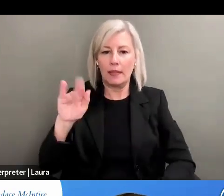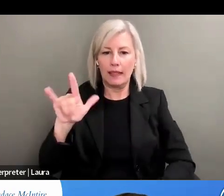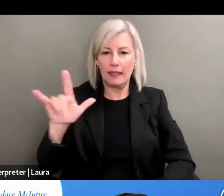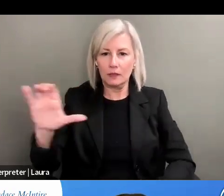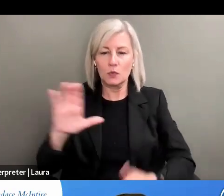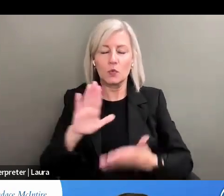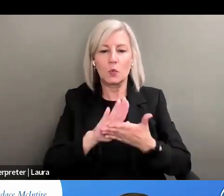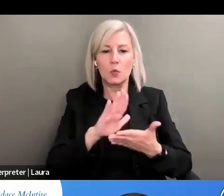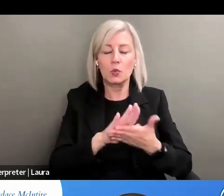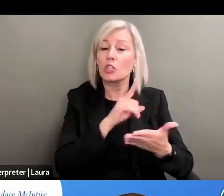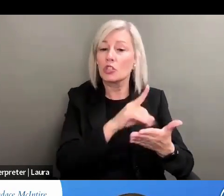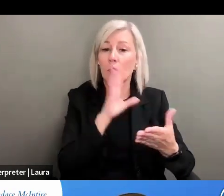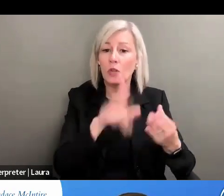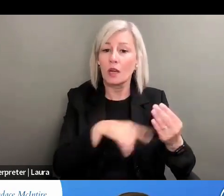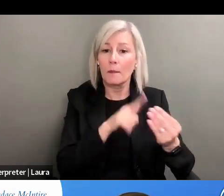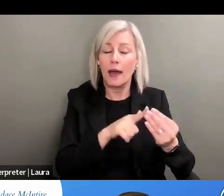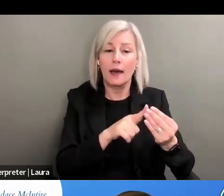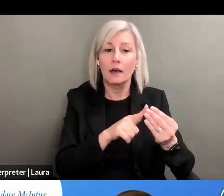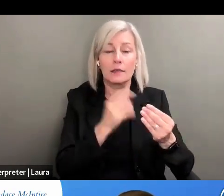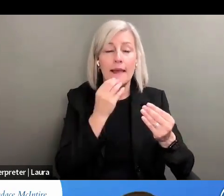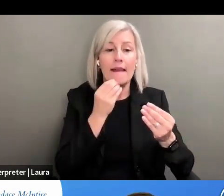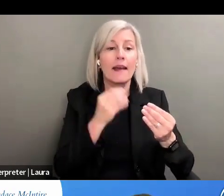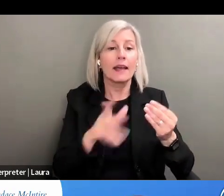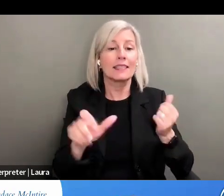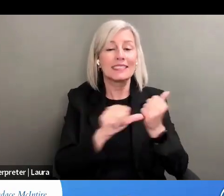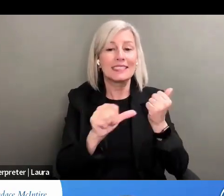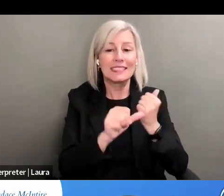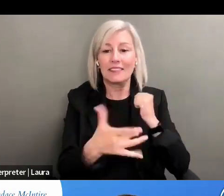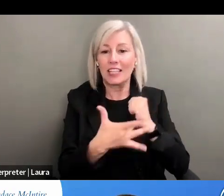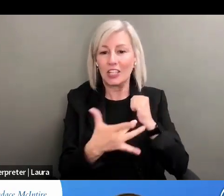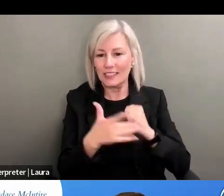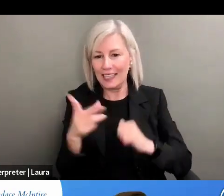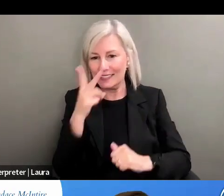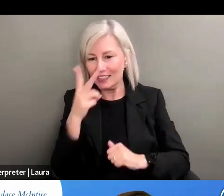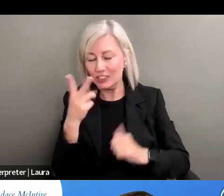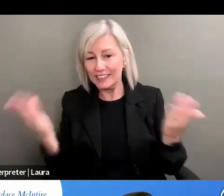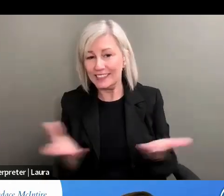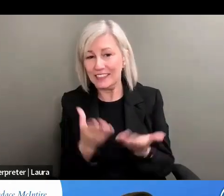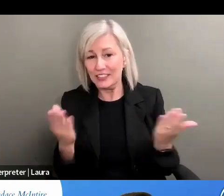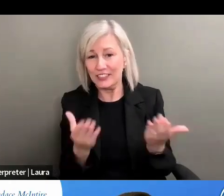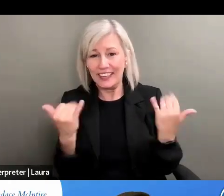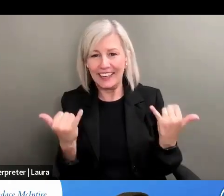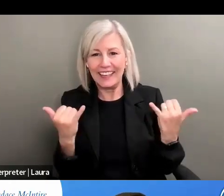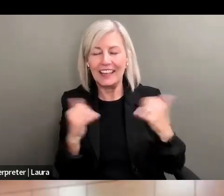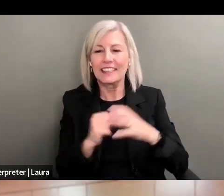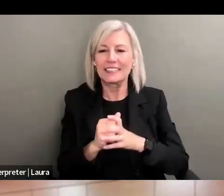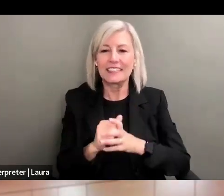talking about hearing assistive technology. And I see her on the line right now. So, I'm excited for her. Hi Leslie!